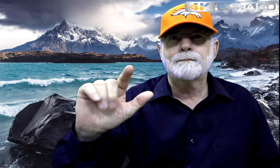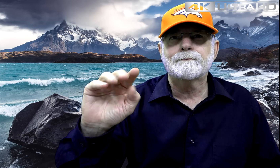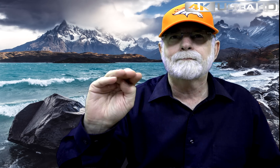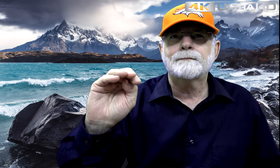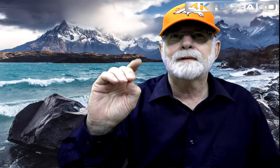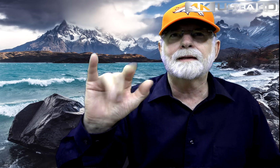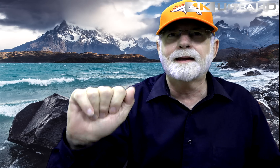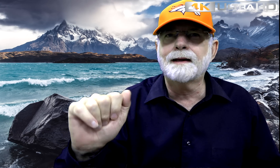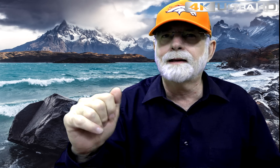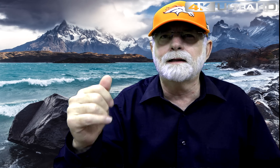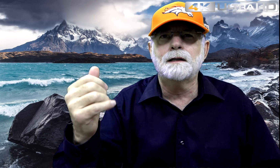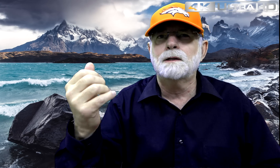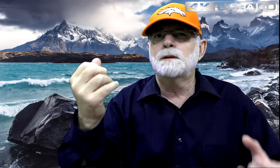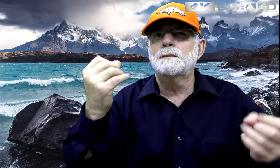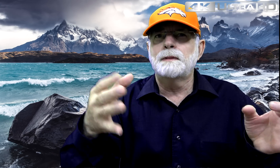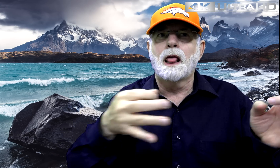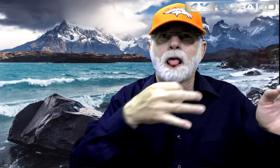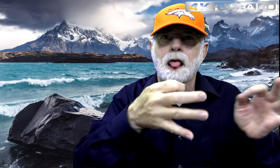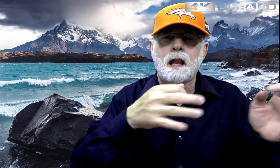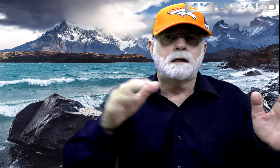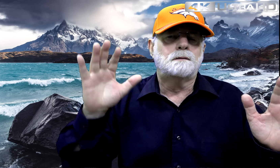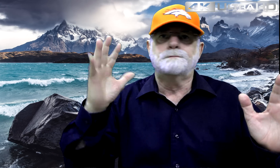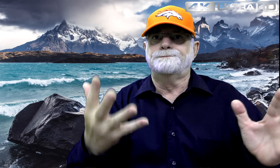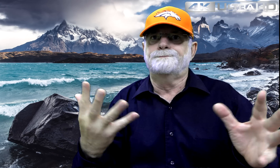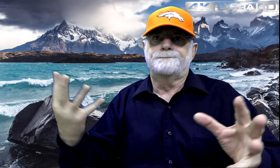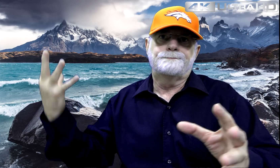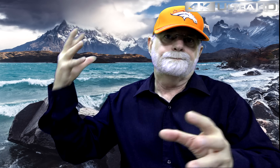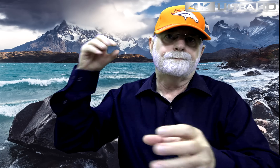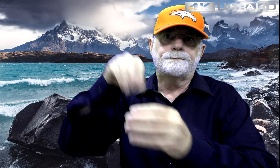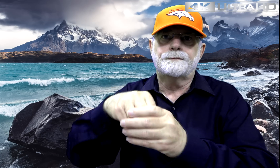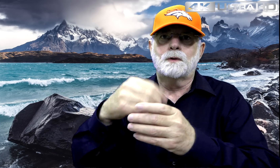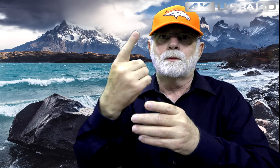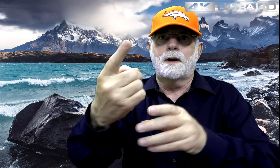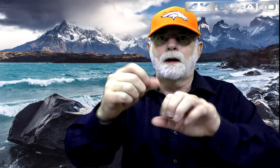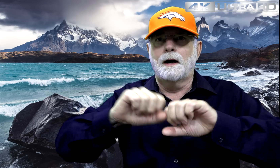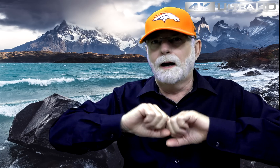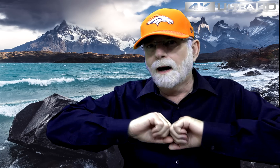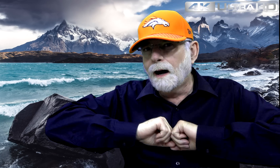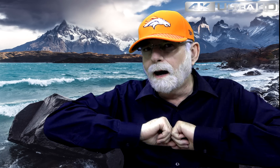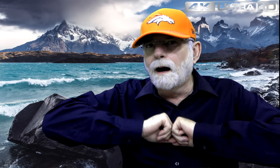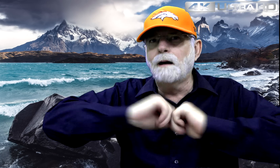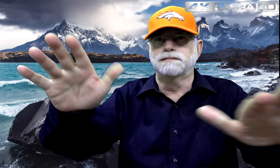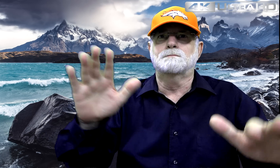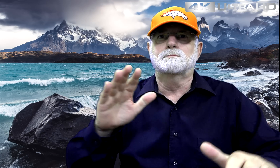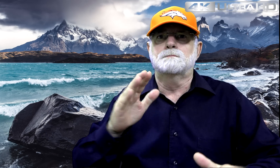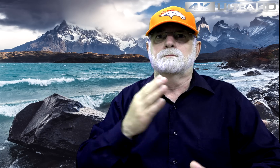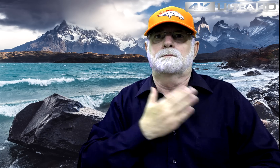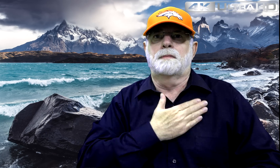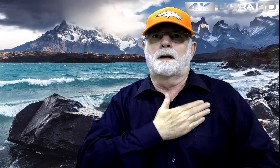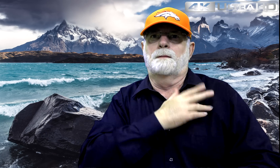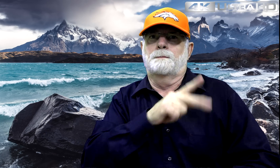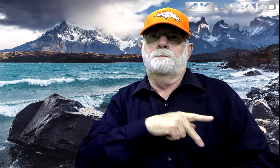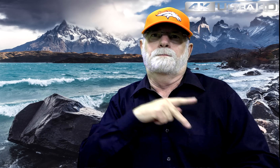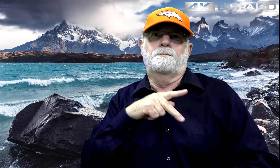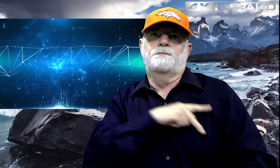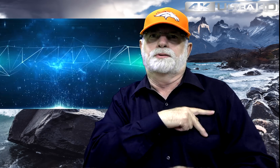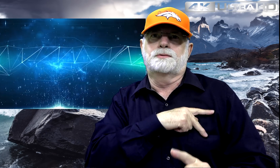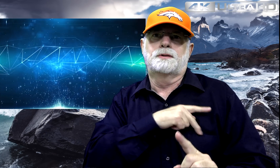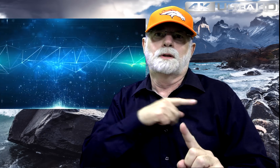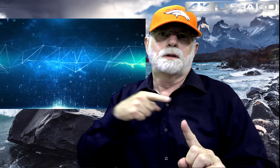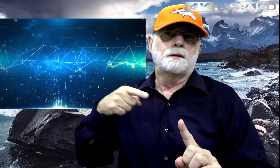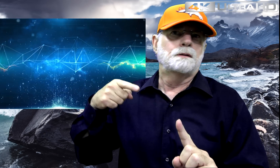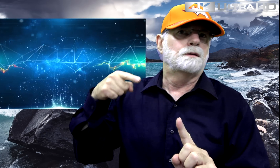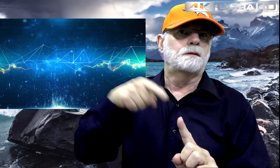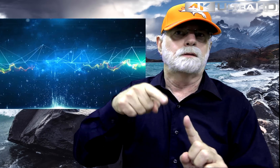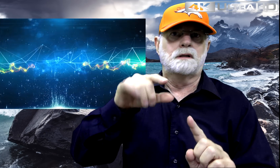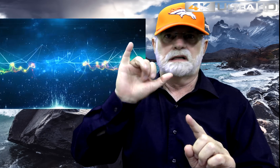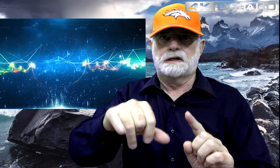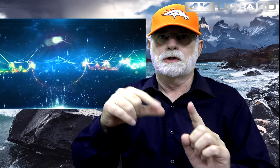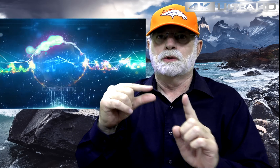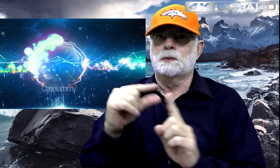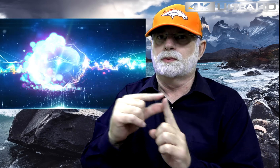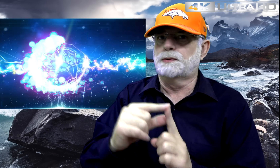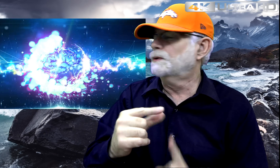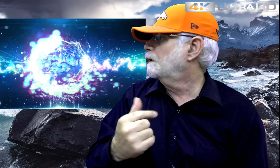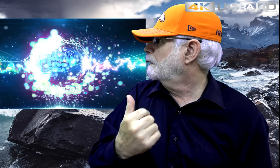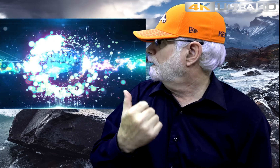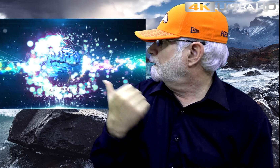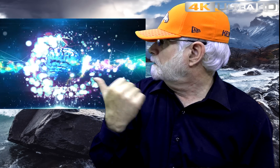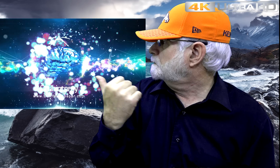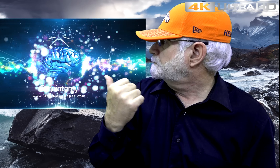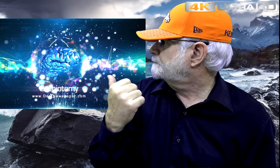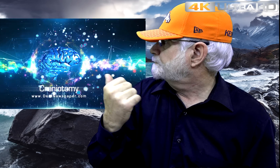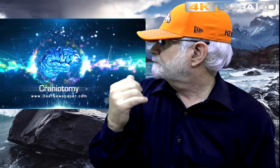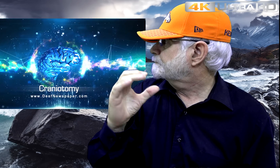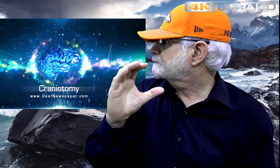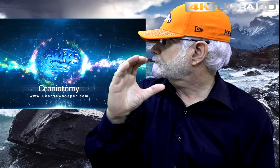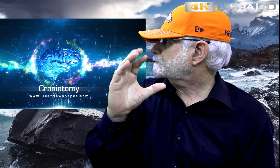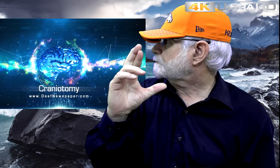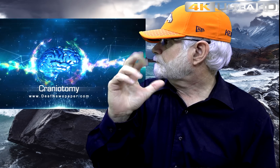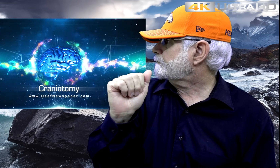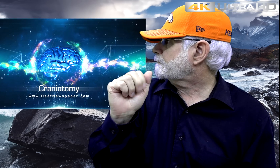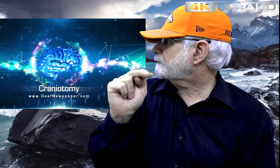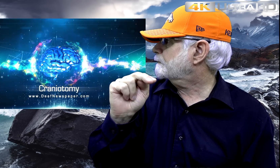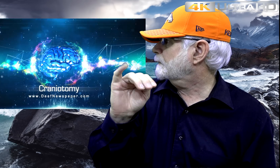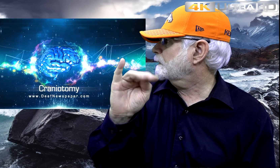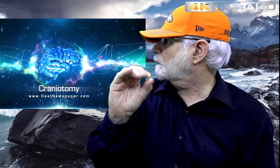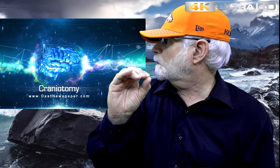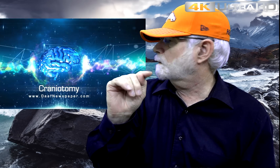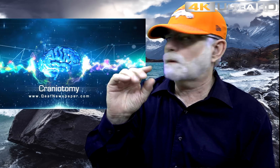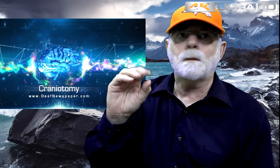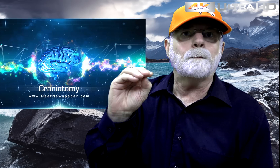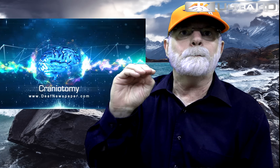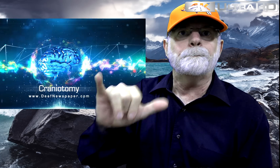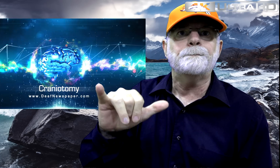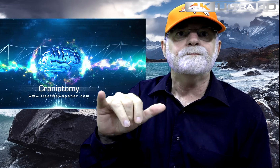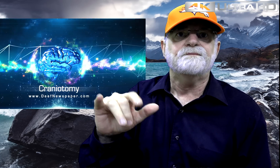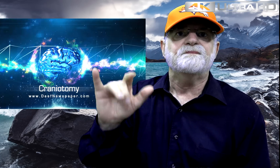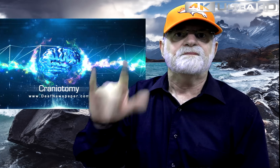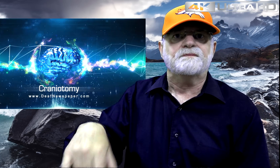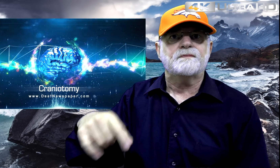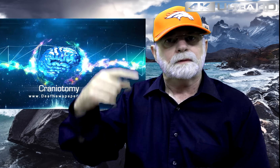there’s so many different places on social media. To explain everything. So I just wanted to let you know my personal words with my personal words about the Craniotomy